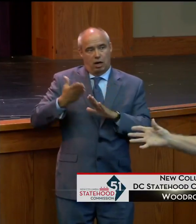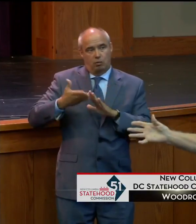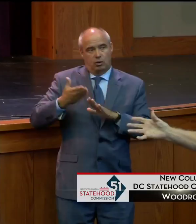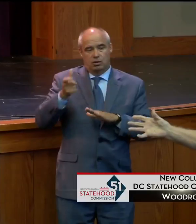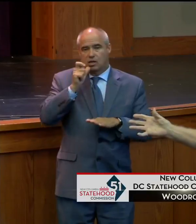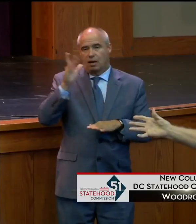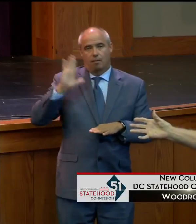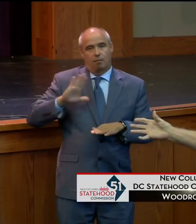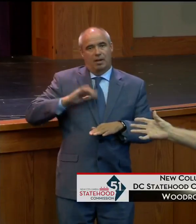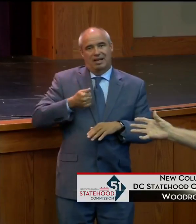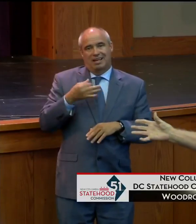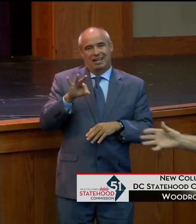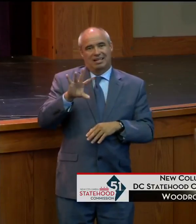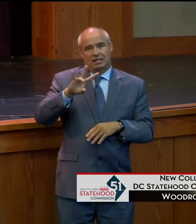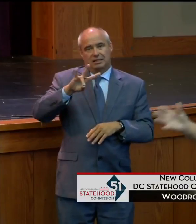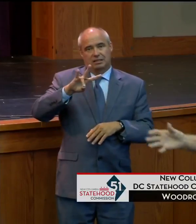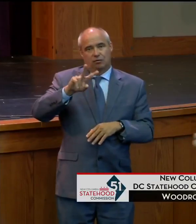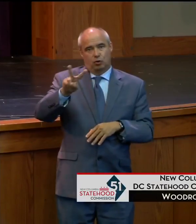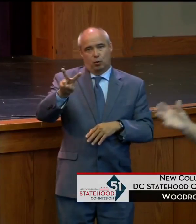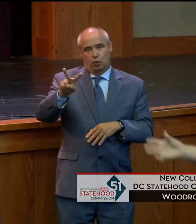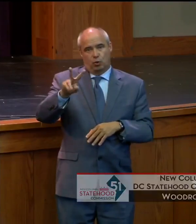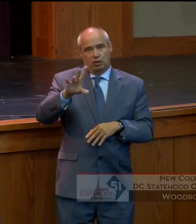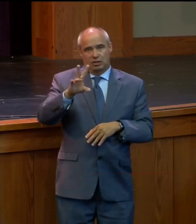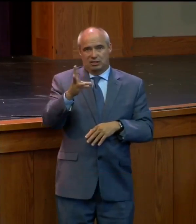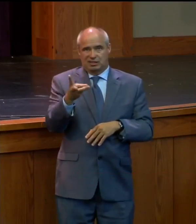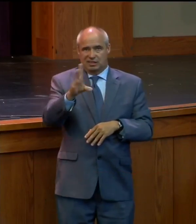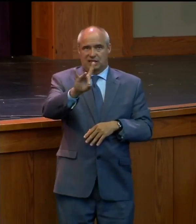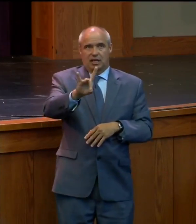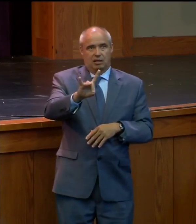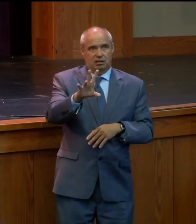IT WASN'T BACK IN 1972, '68, '72 IT WASN'T LIKE THAT.